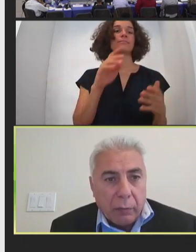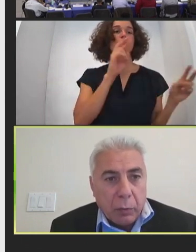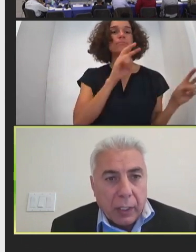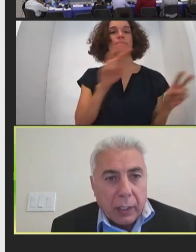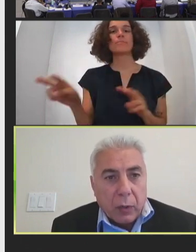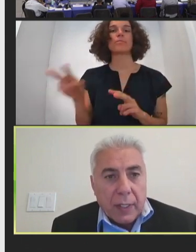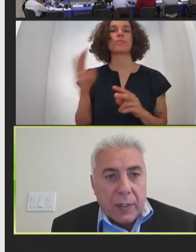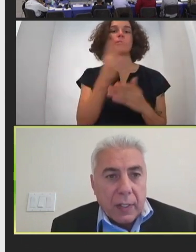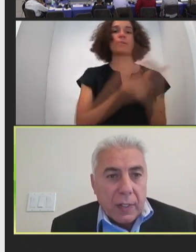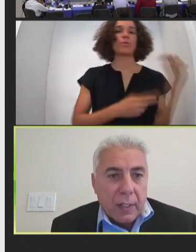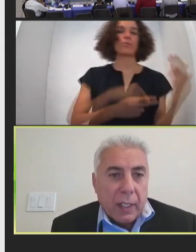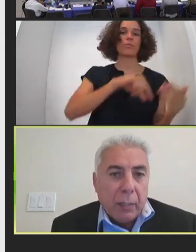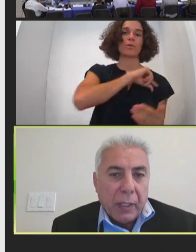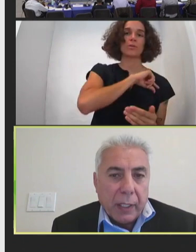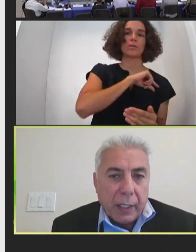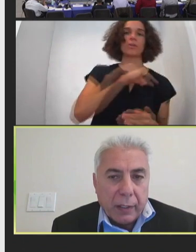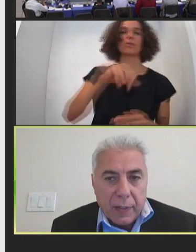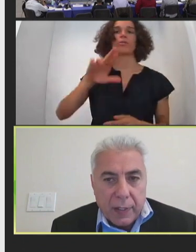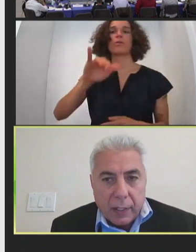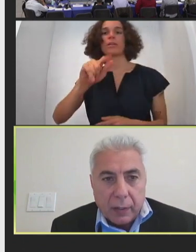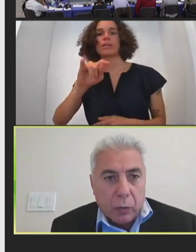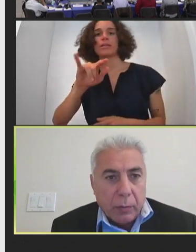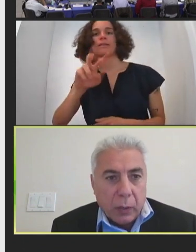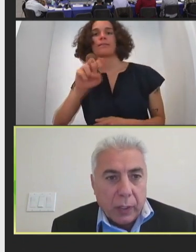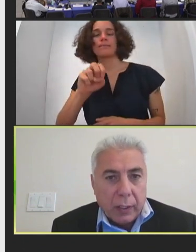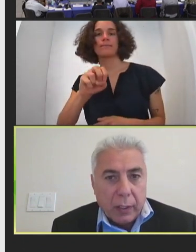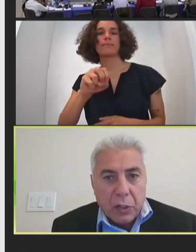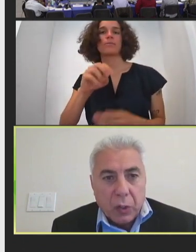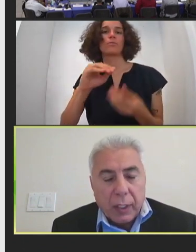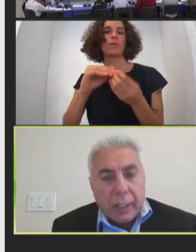putting it together, is really building a trust -- and I know my colleague touched on it -- and